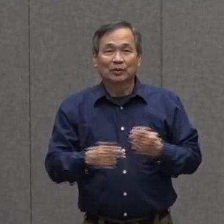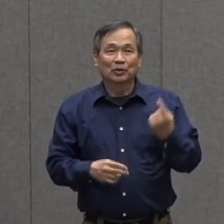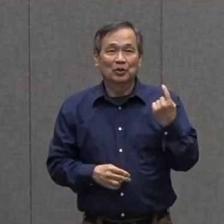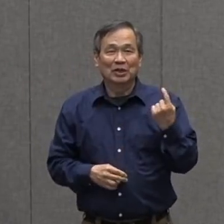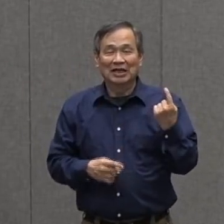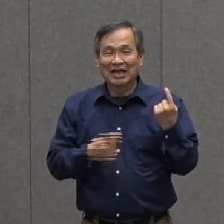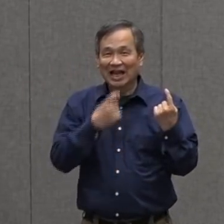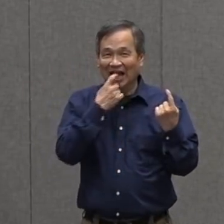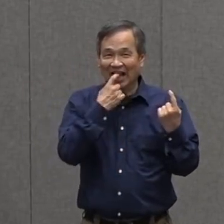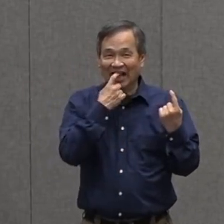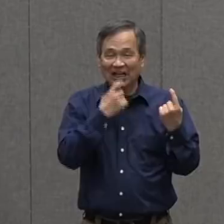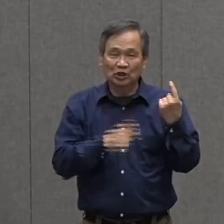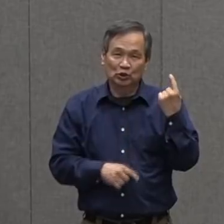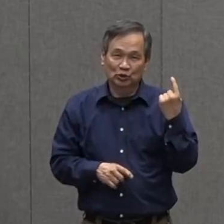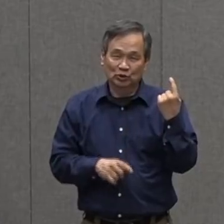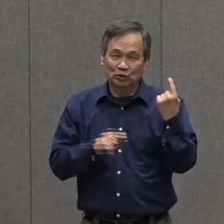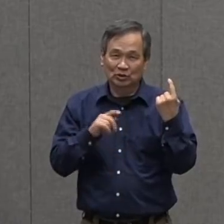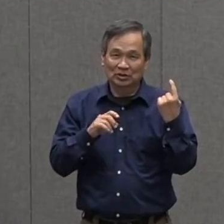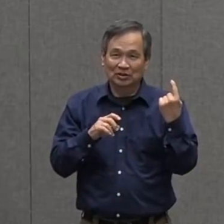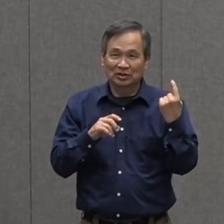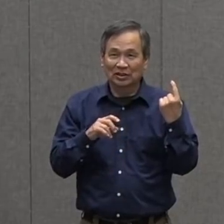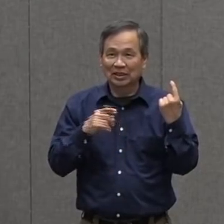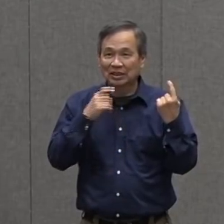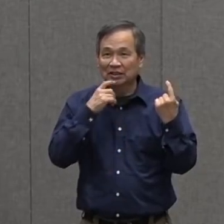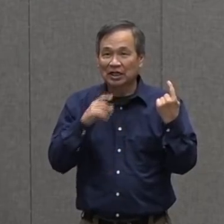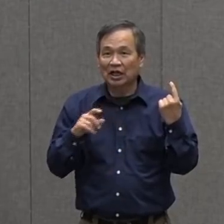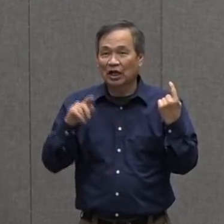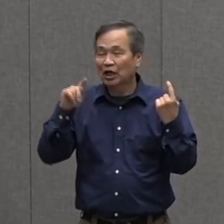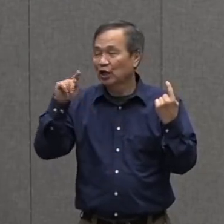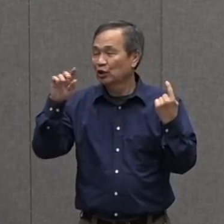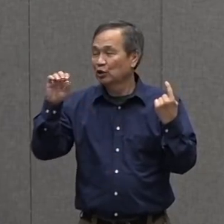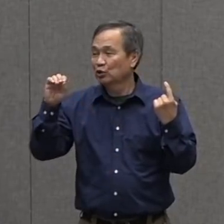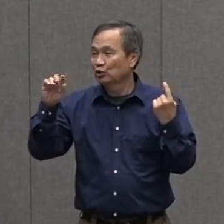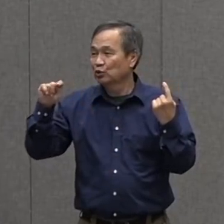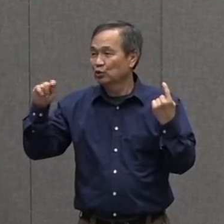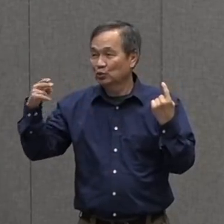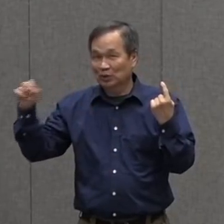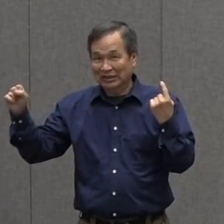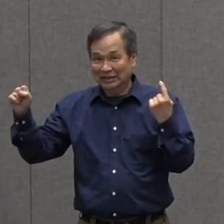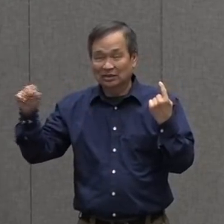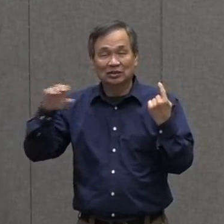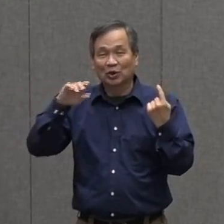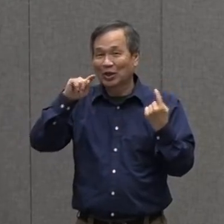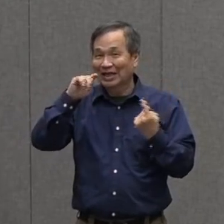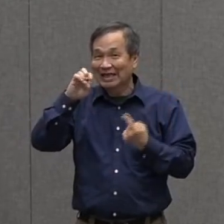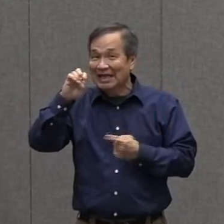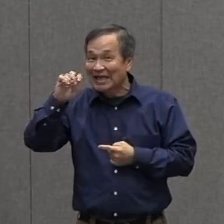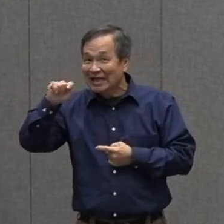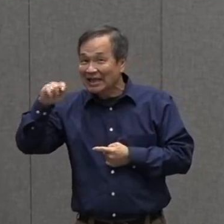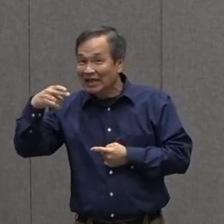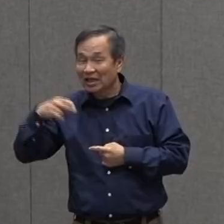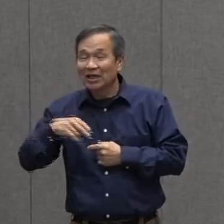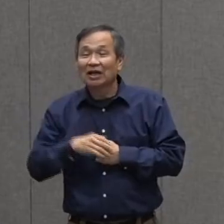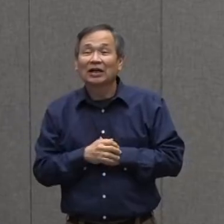Am I gonna say teeths, or am I gonna say teeth? Interesting isn't it?